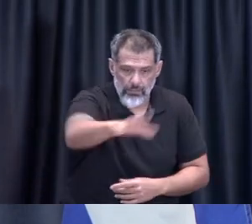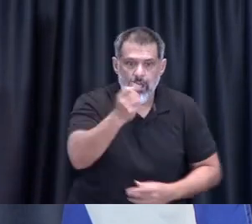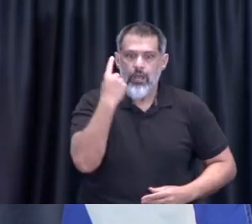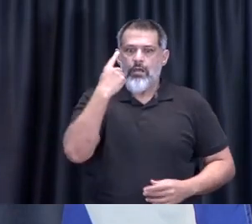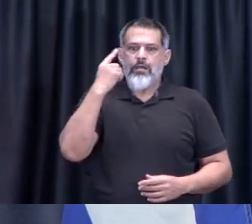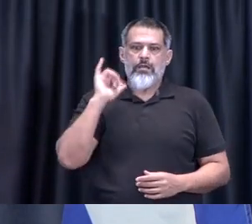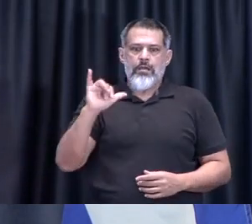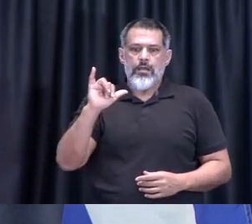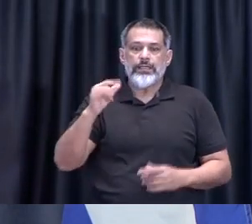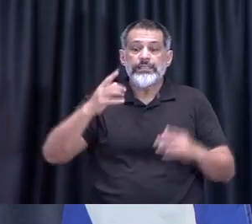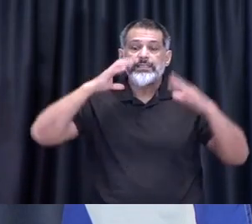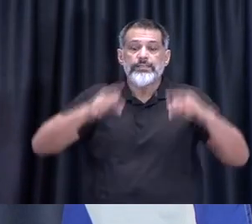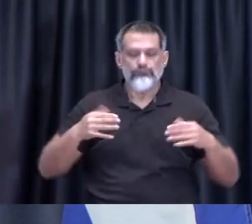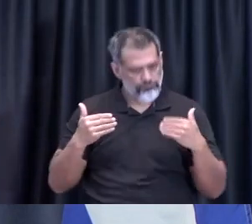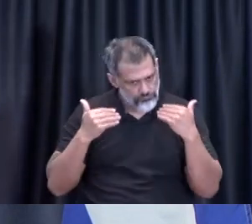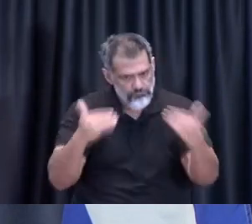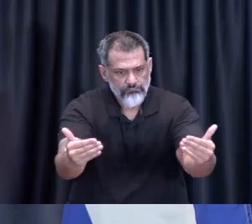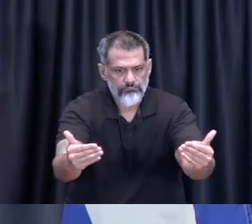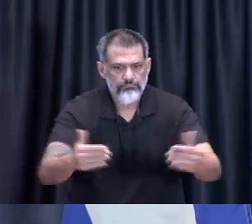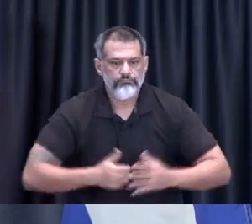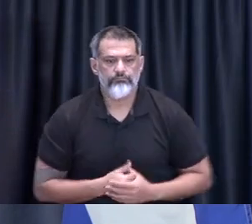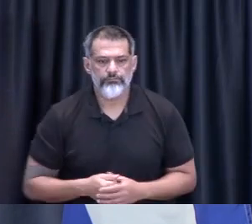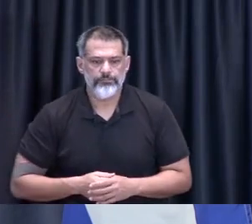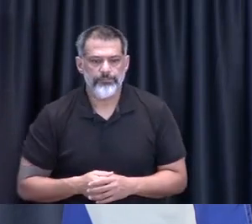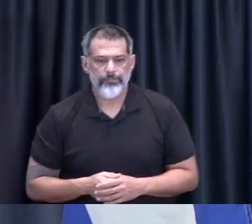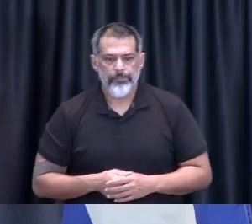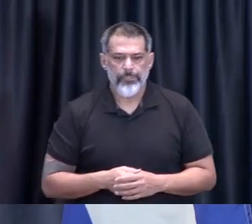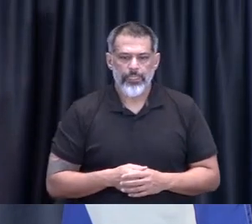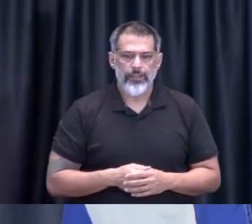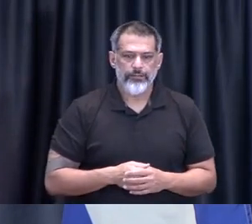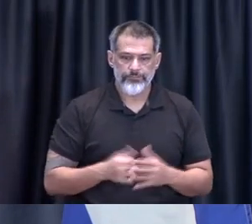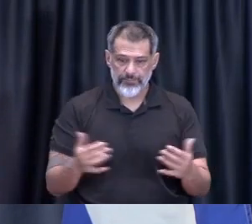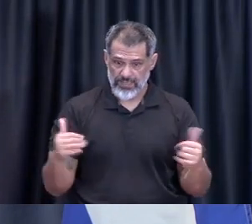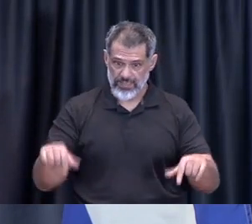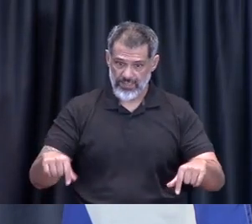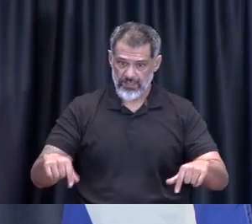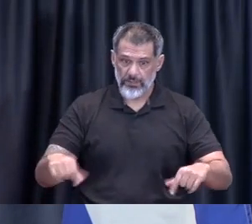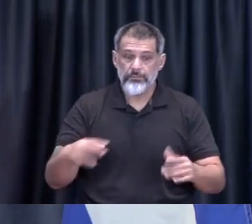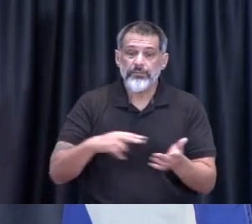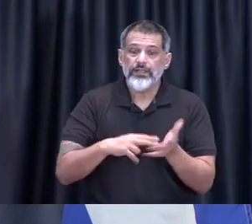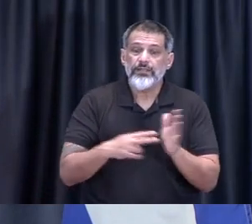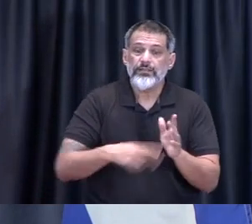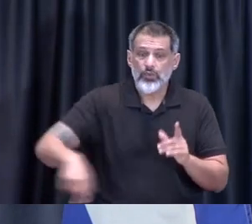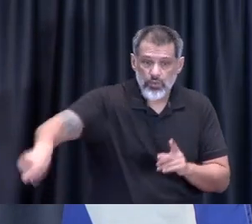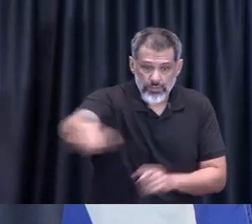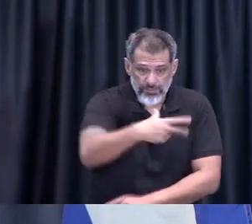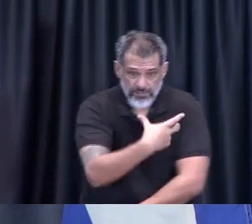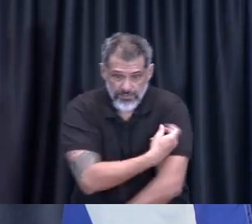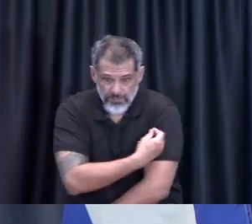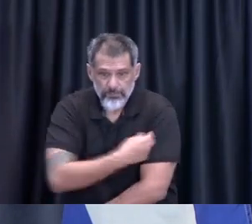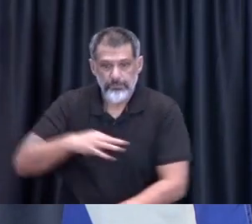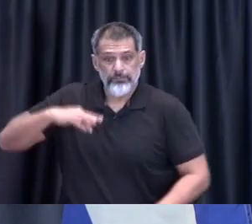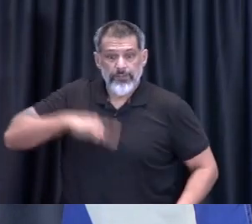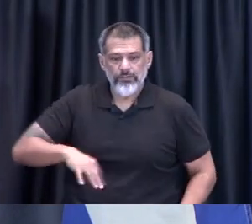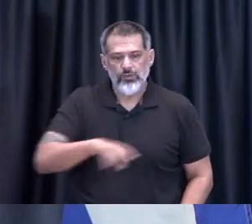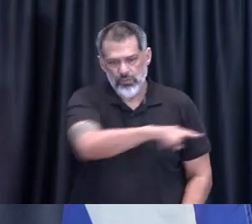for their children, which in this case means getting the protective benefit of vaccine. So we've held town halls and